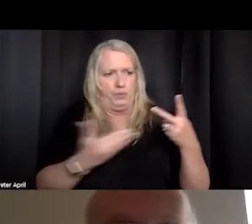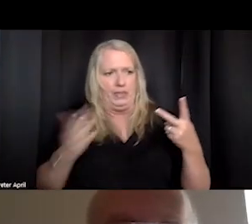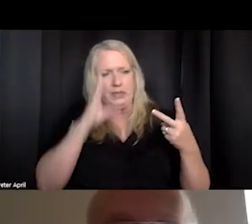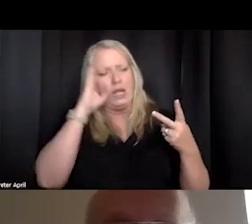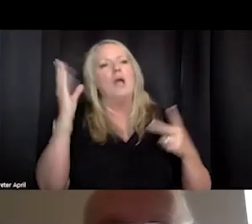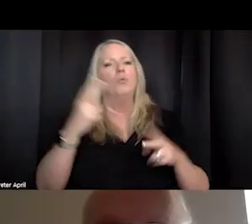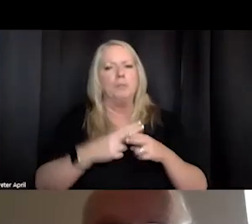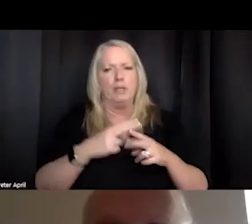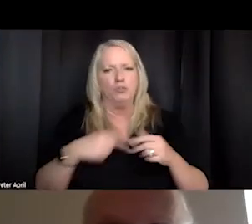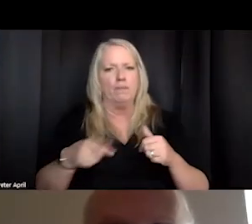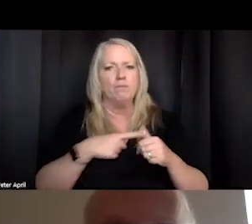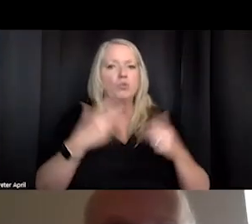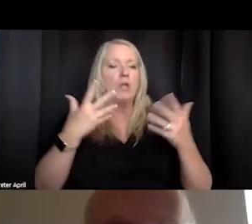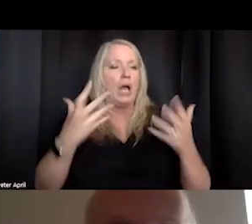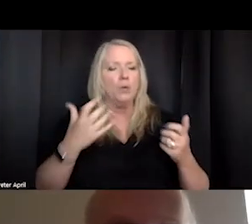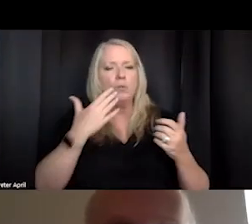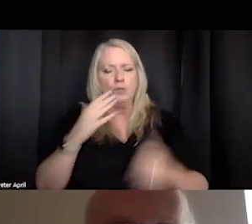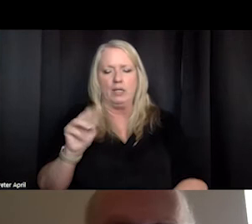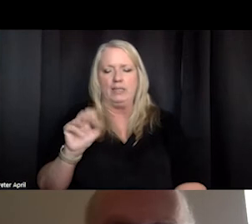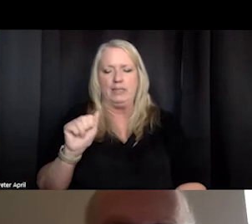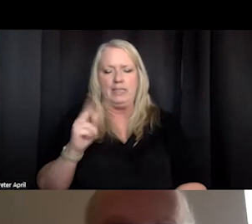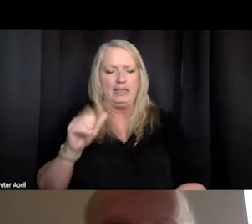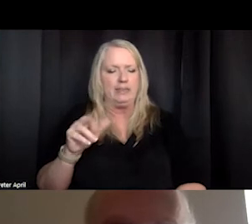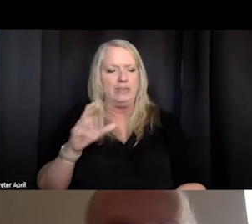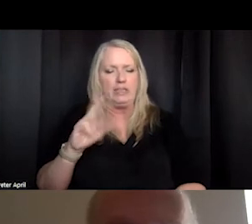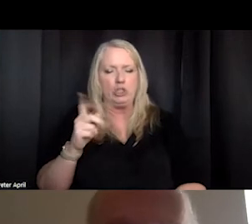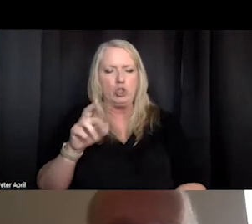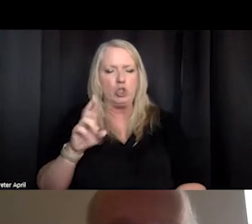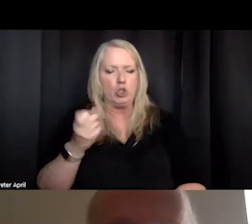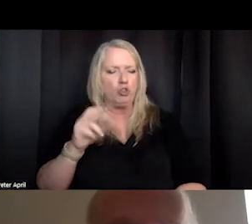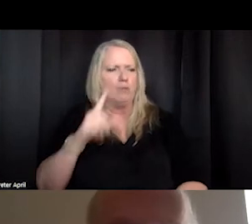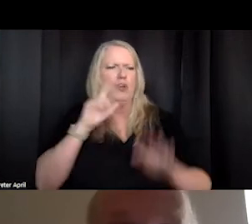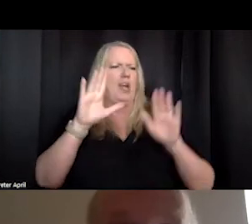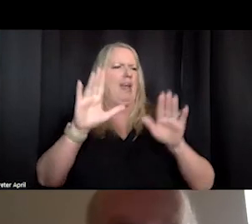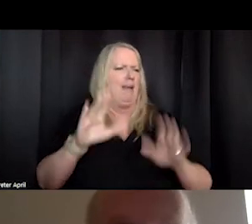FIRST, I WANT TO THANK, NANCY FOR HER, EXCELLENT PRESENTATION. ON MOBILE CRISIS.